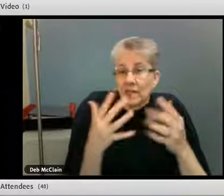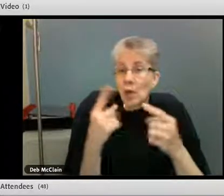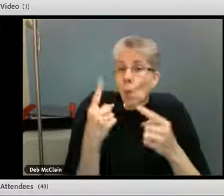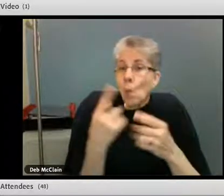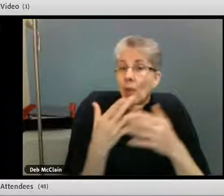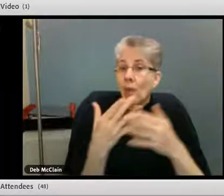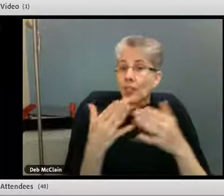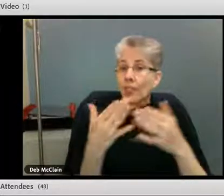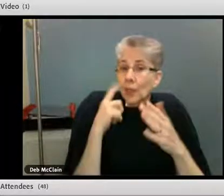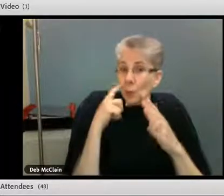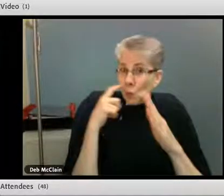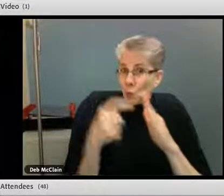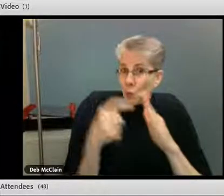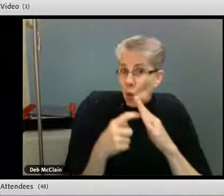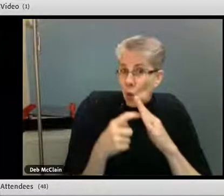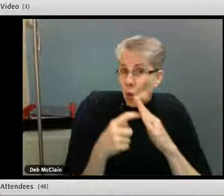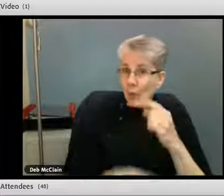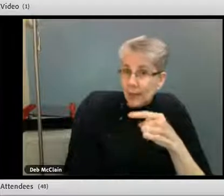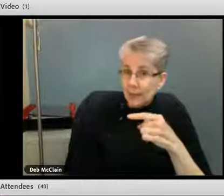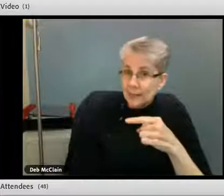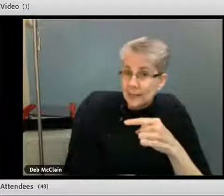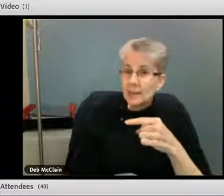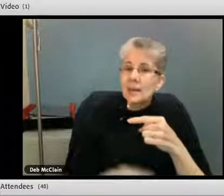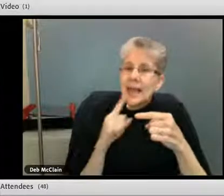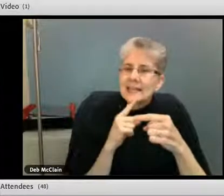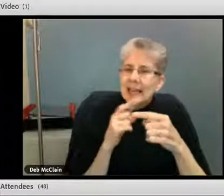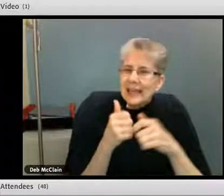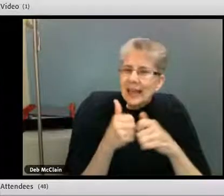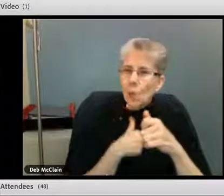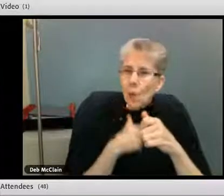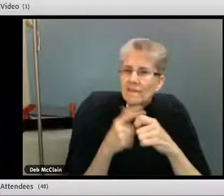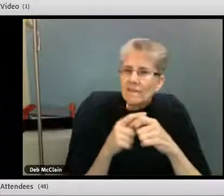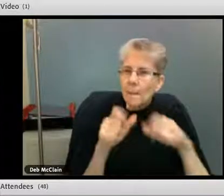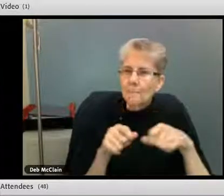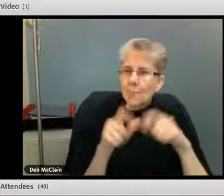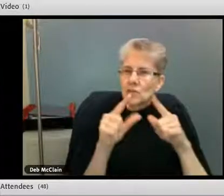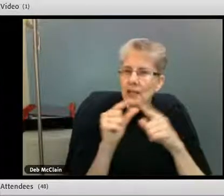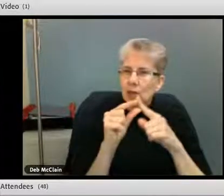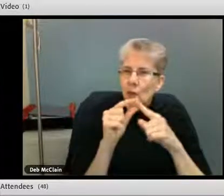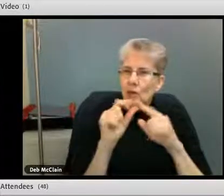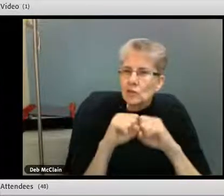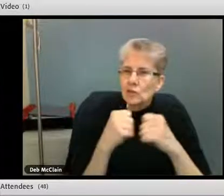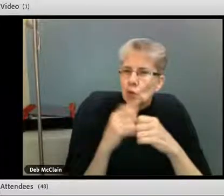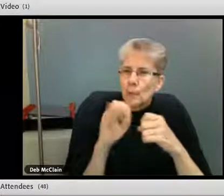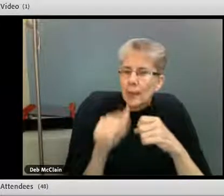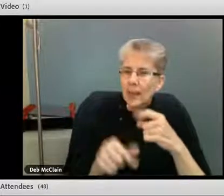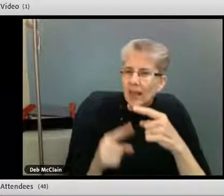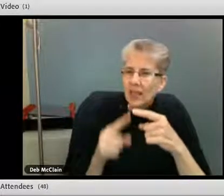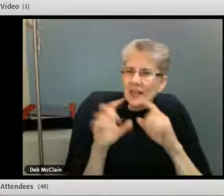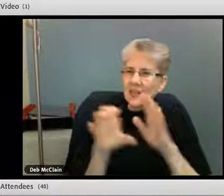is getting away from posting words on social media. These visual ads are going to take you a lot more time,